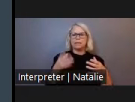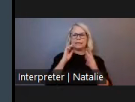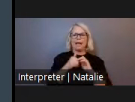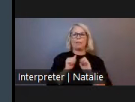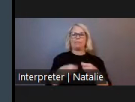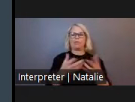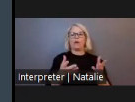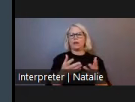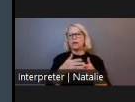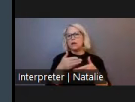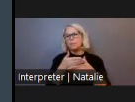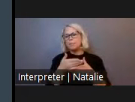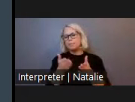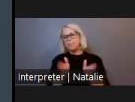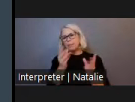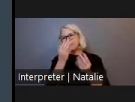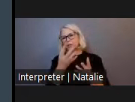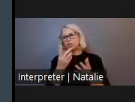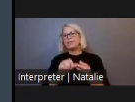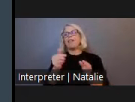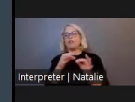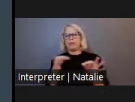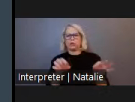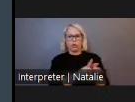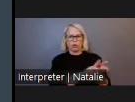information in other languages, as well.